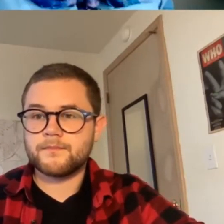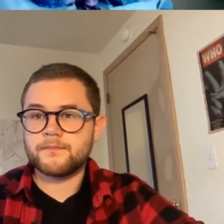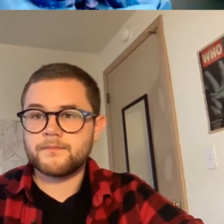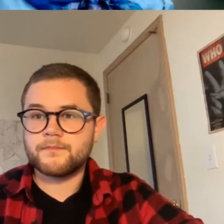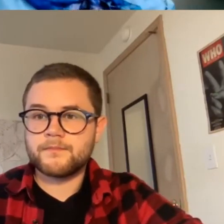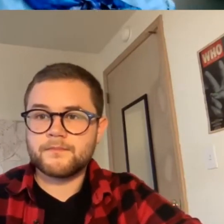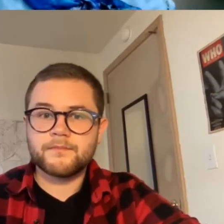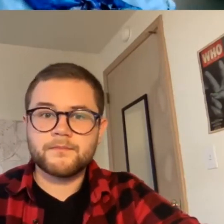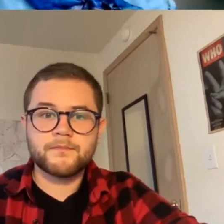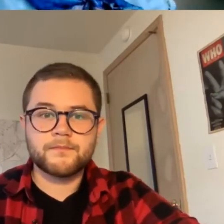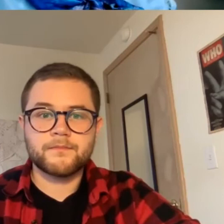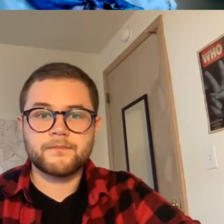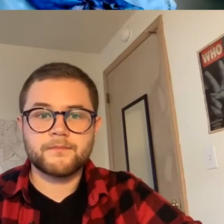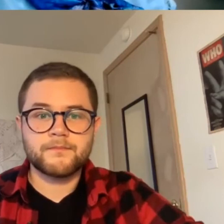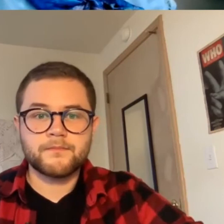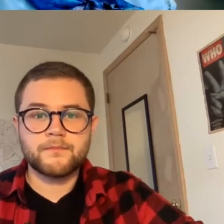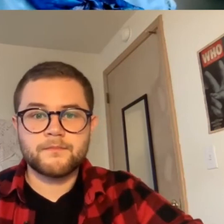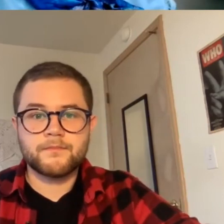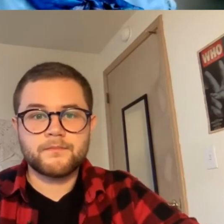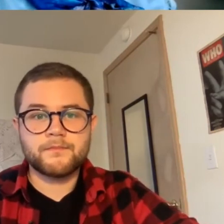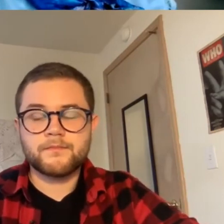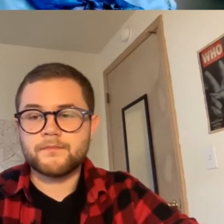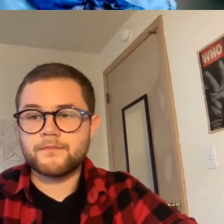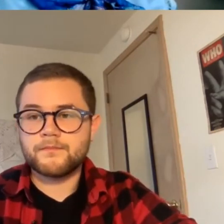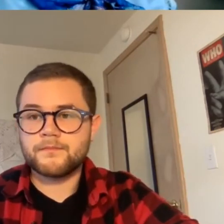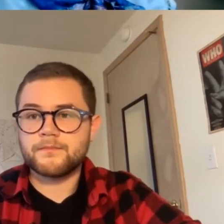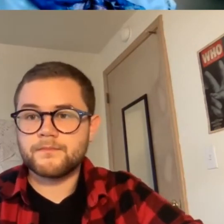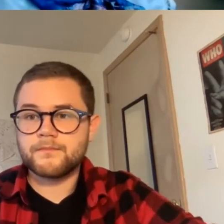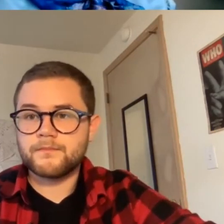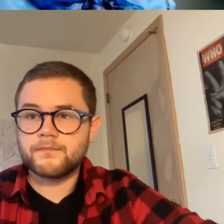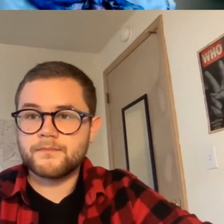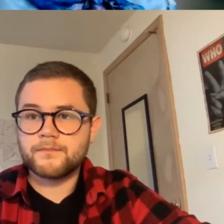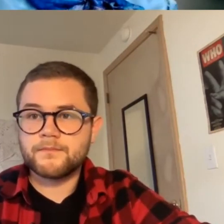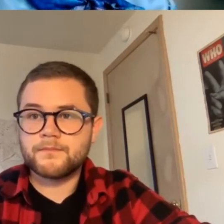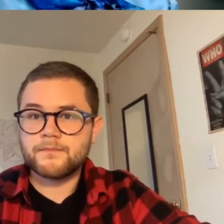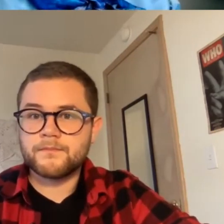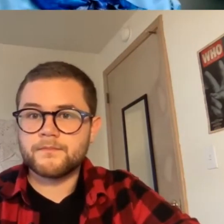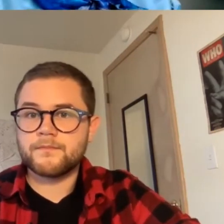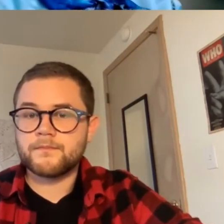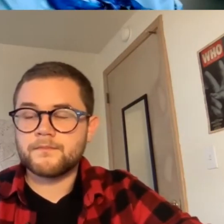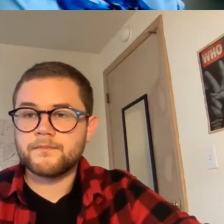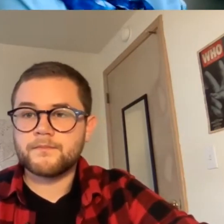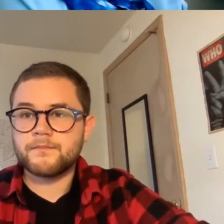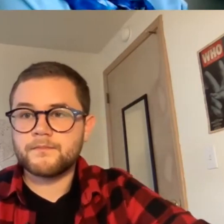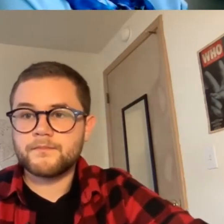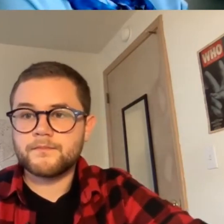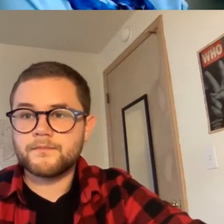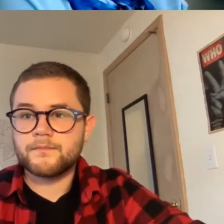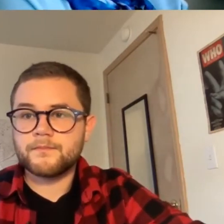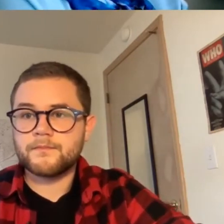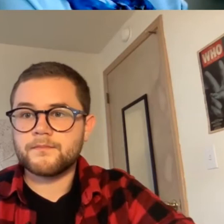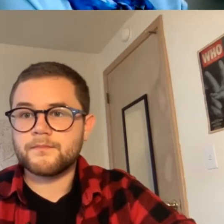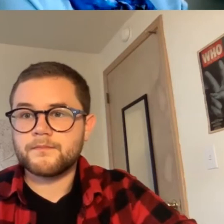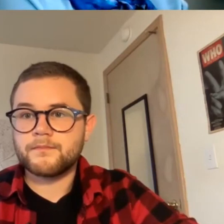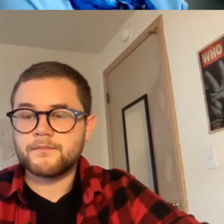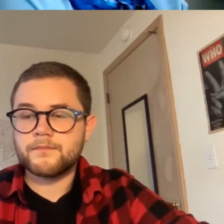So if you want a deeper dive, you've got that. And then michael, I was hoping that you could make a comment